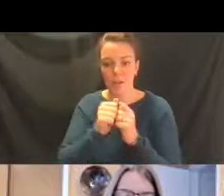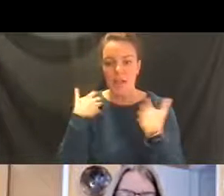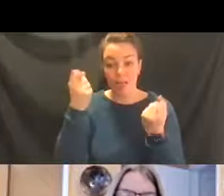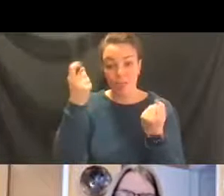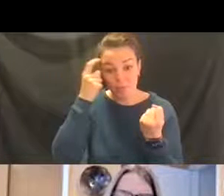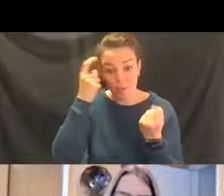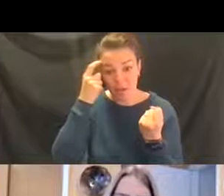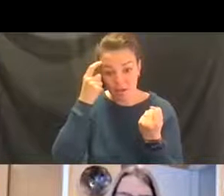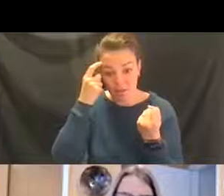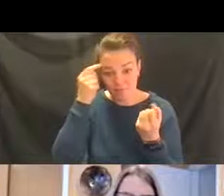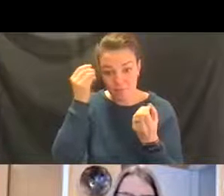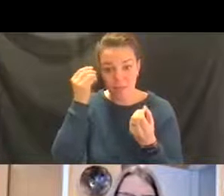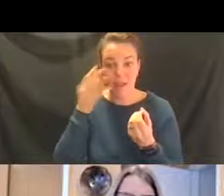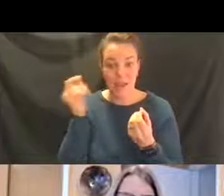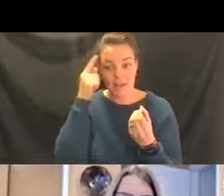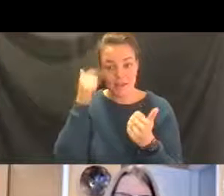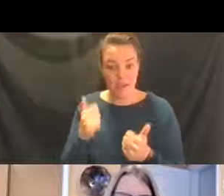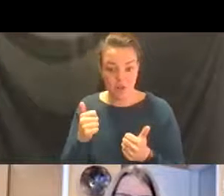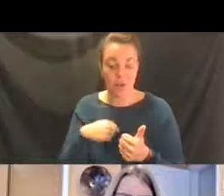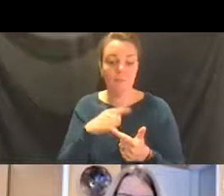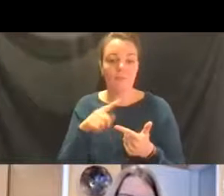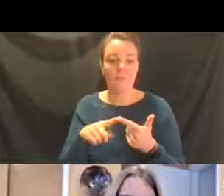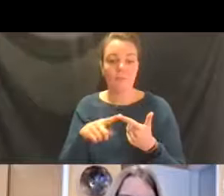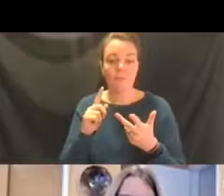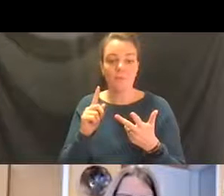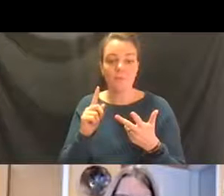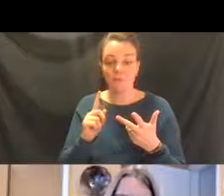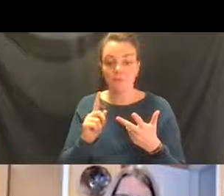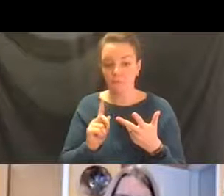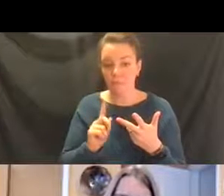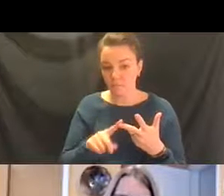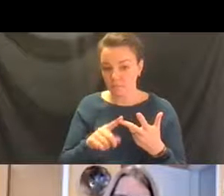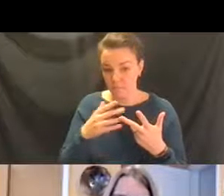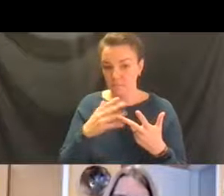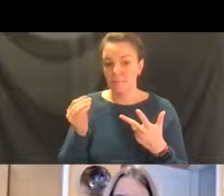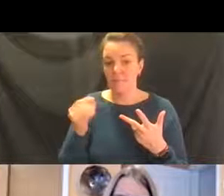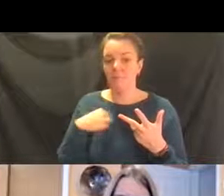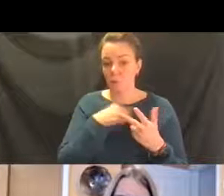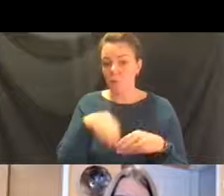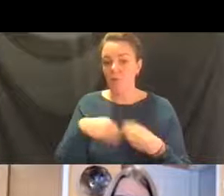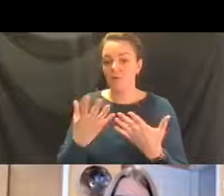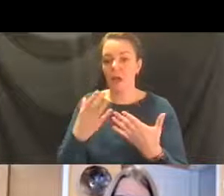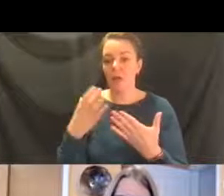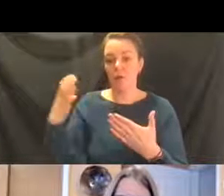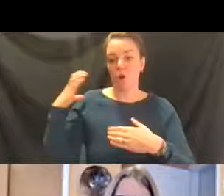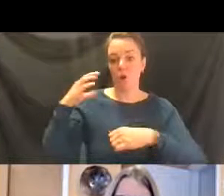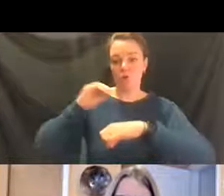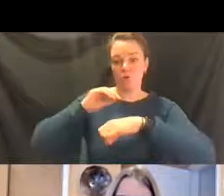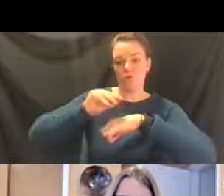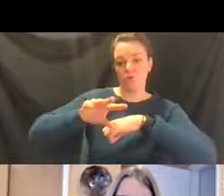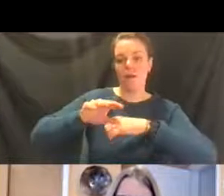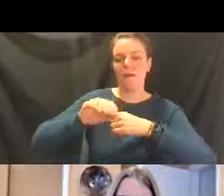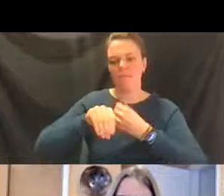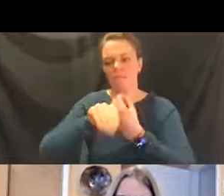and dementia. and also we are able to provide a virtual coach Health Matters program to